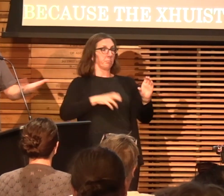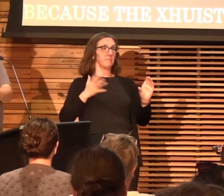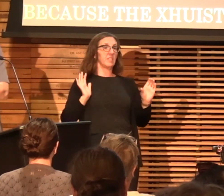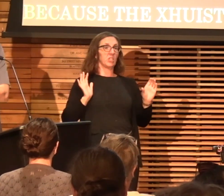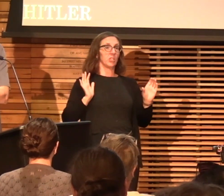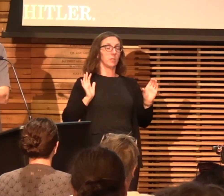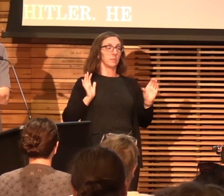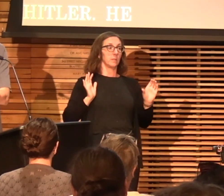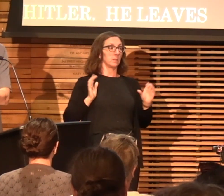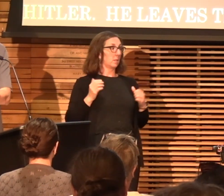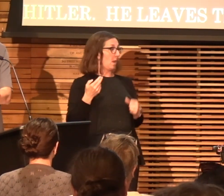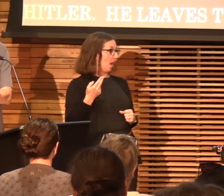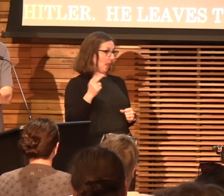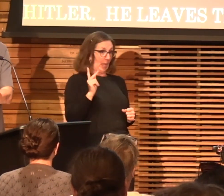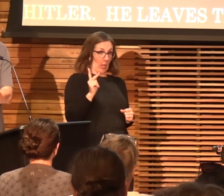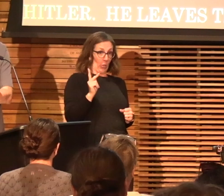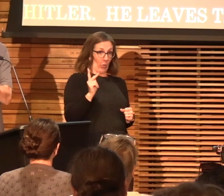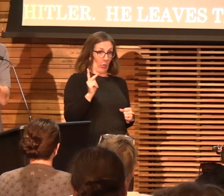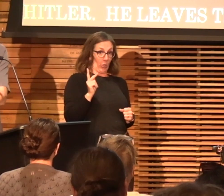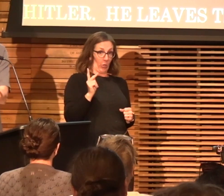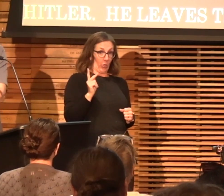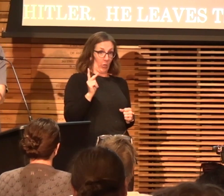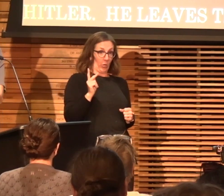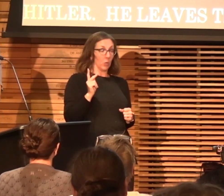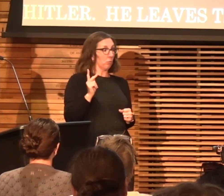Helen adopts that line.